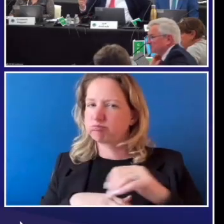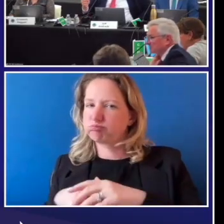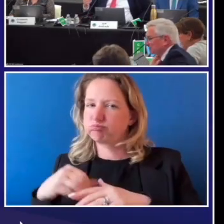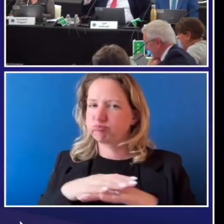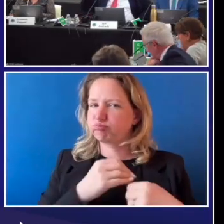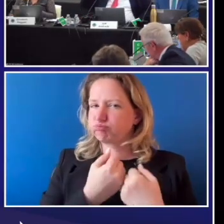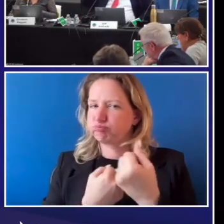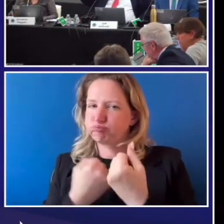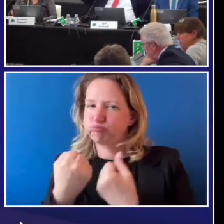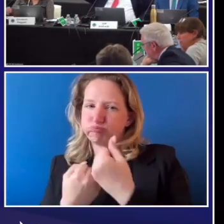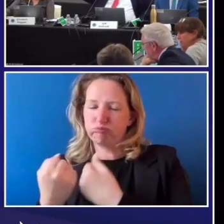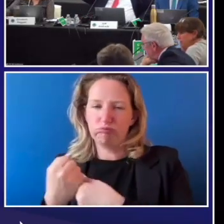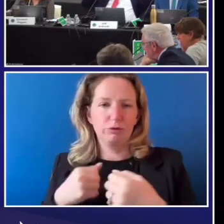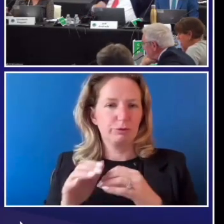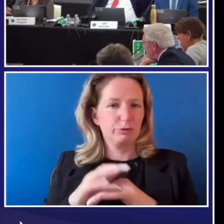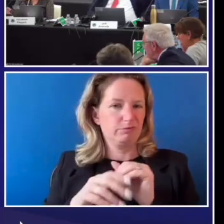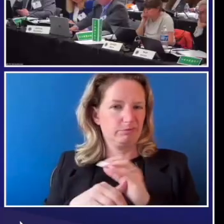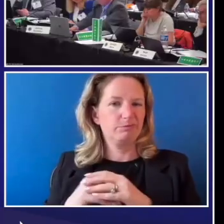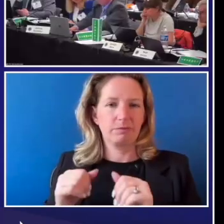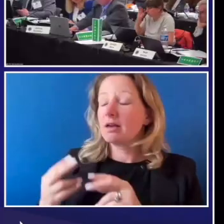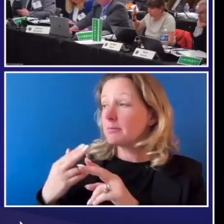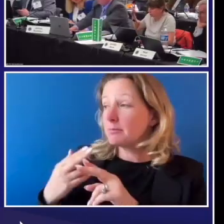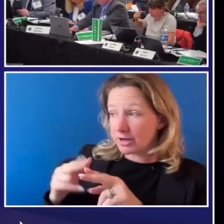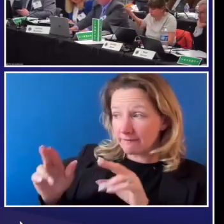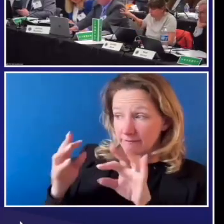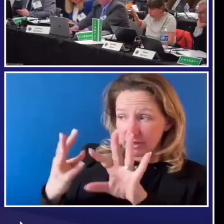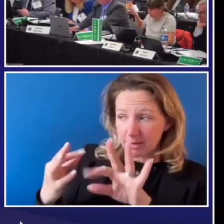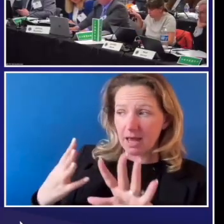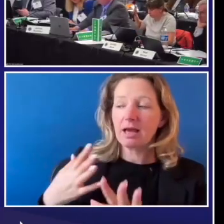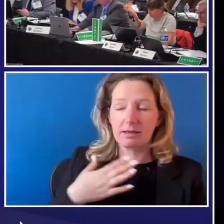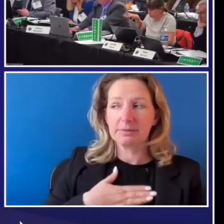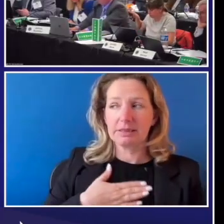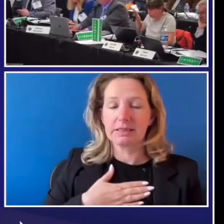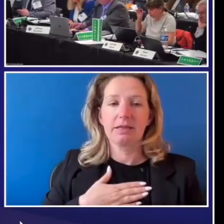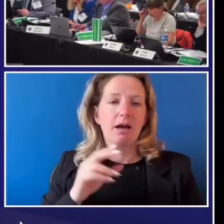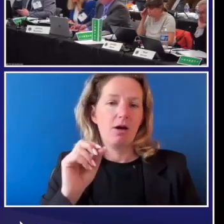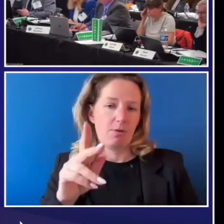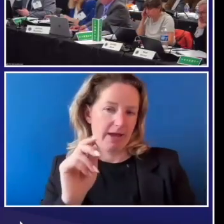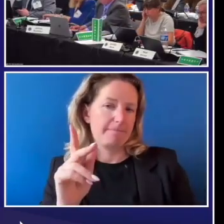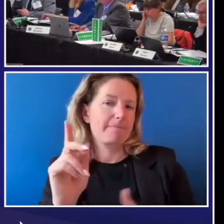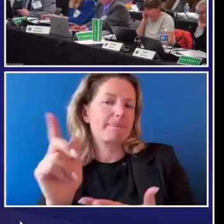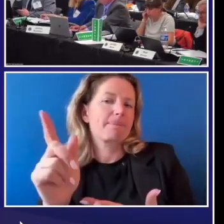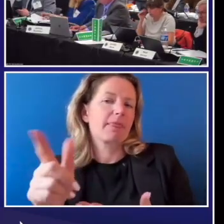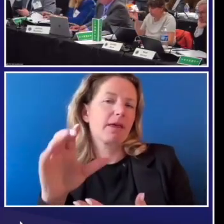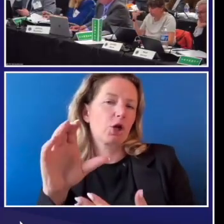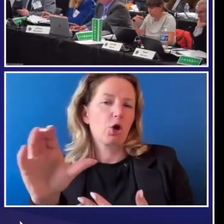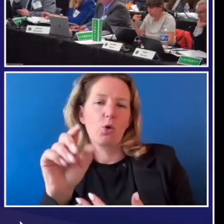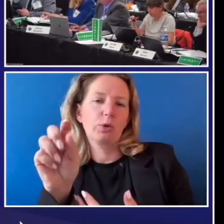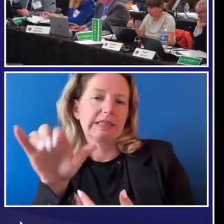Very brief feedback, please. Okay, so I'll get later on to the cozy conversation, because we're not there yet.